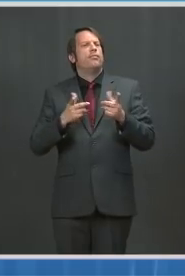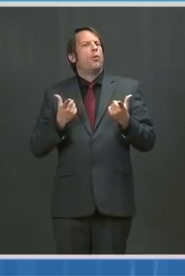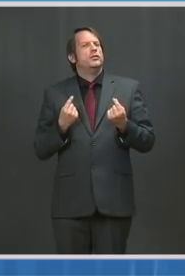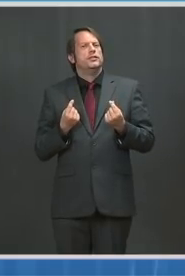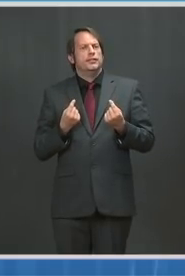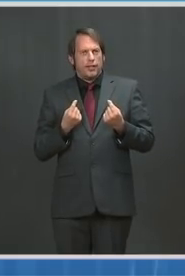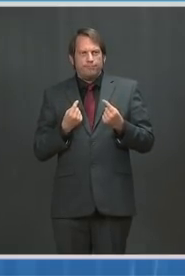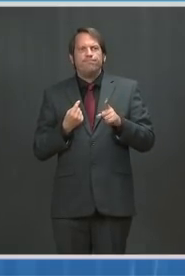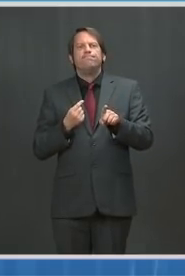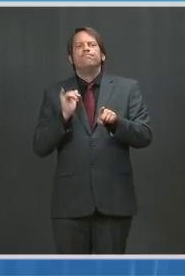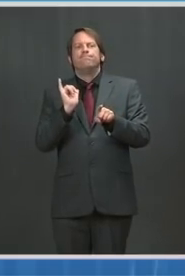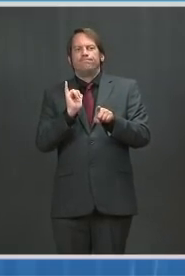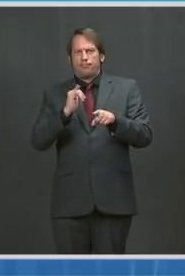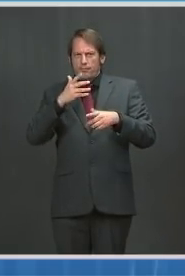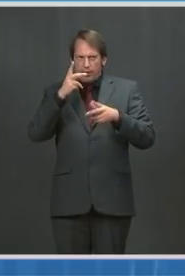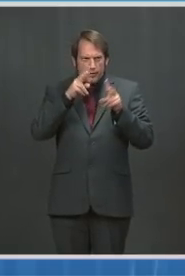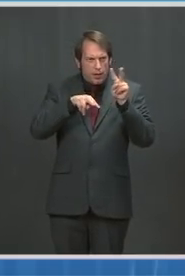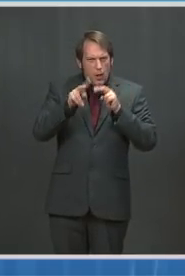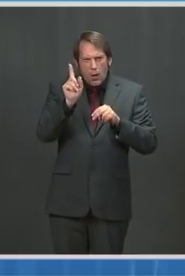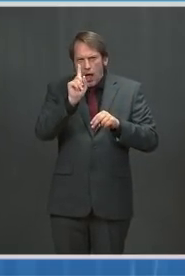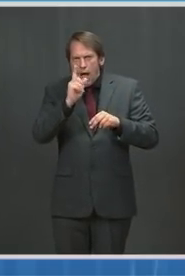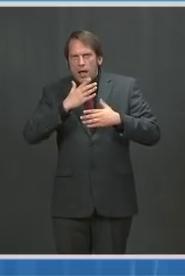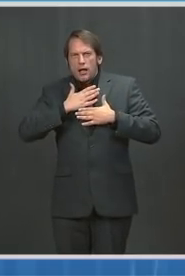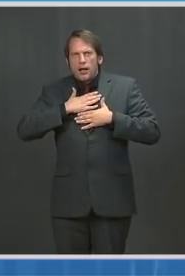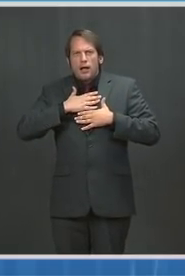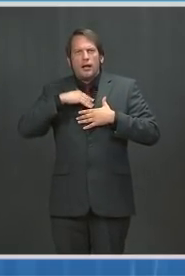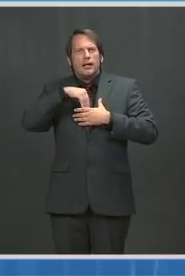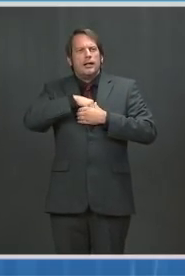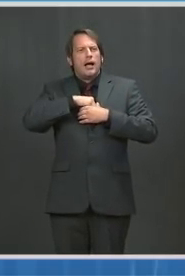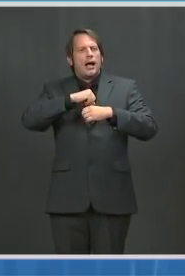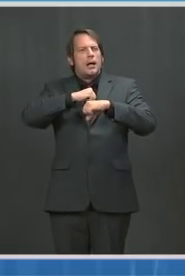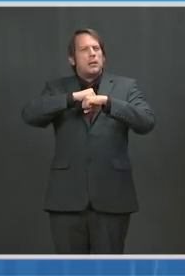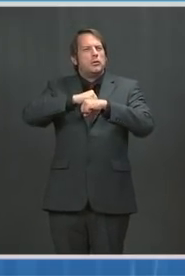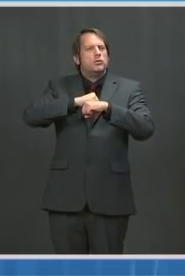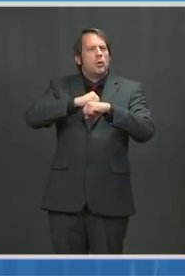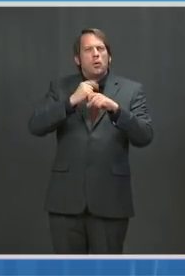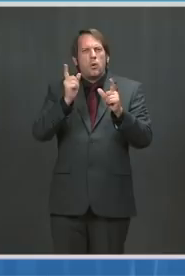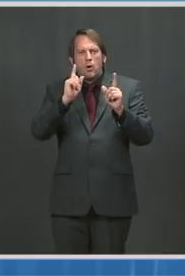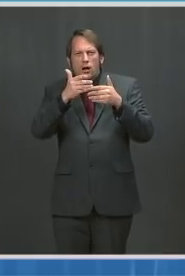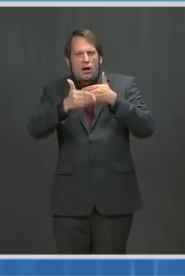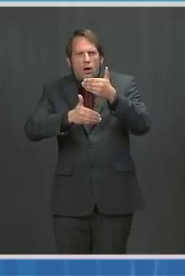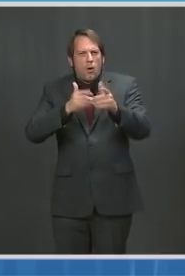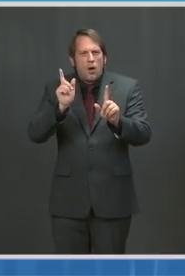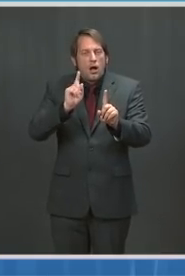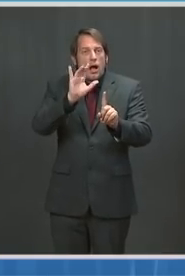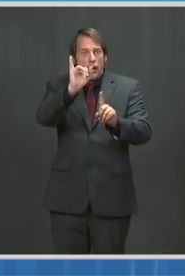antibodies delivered by vaccination persist at least through six months,